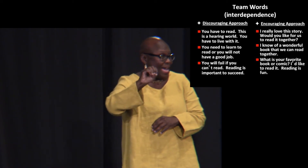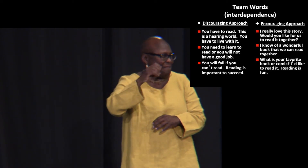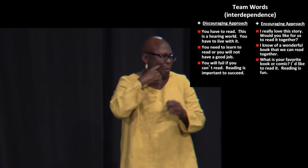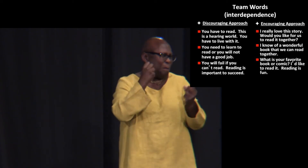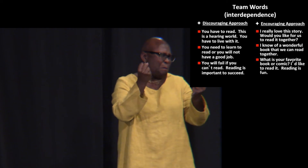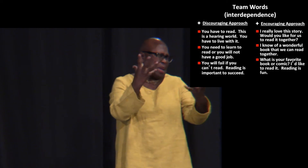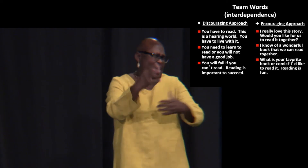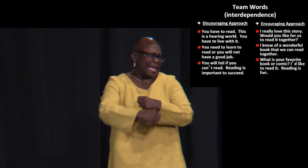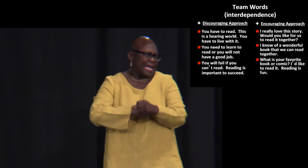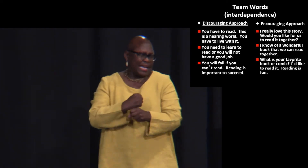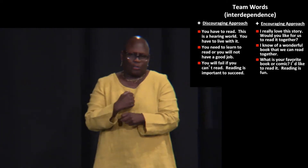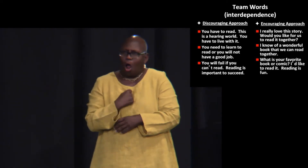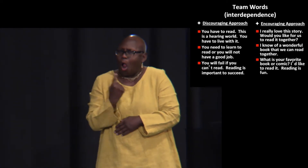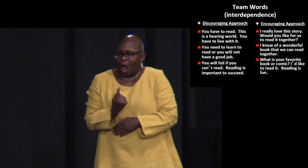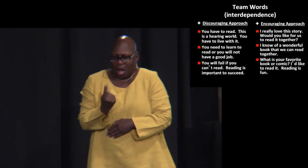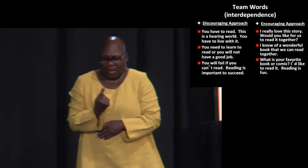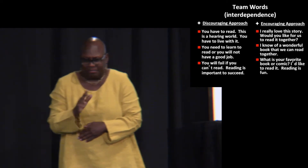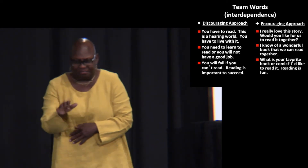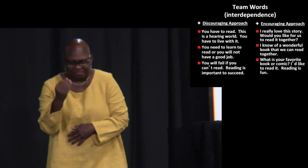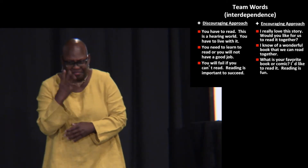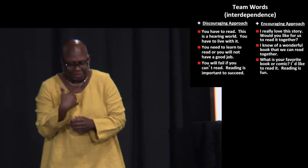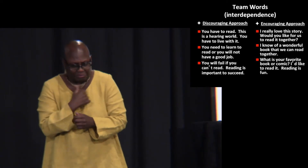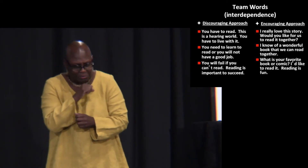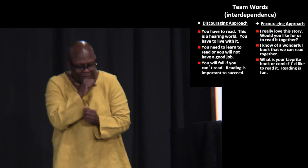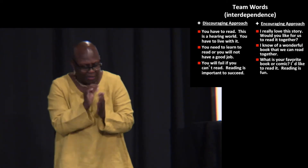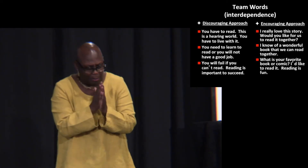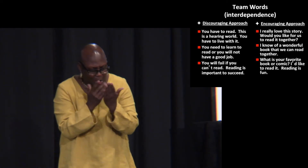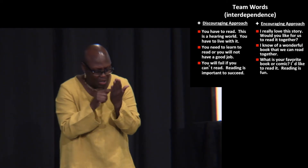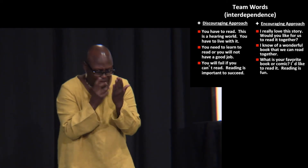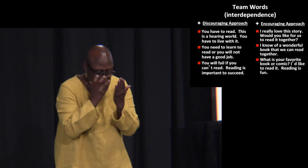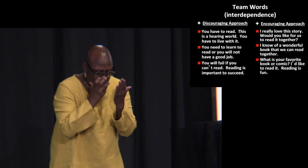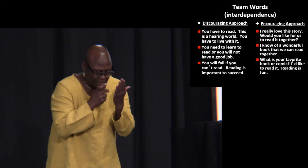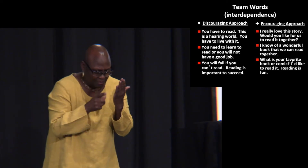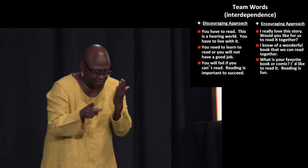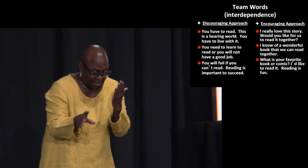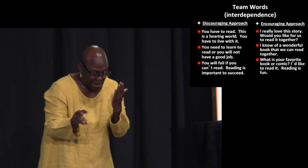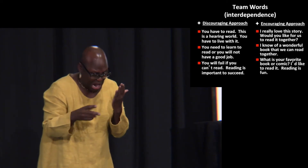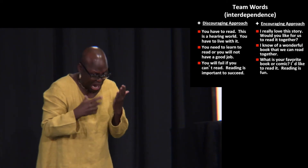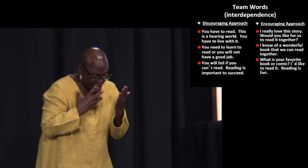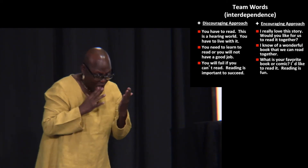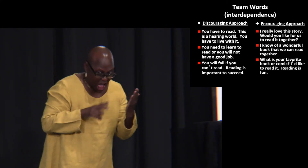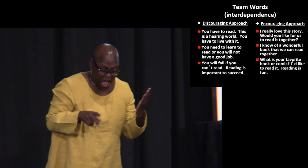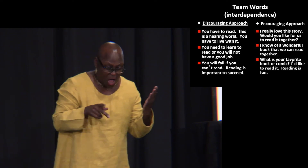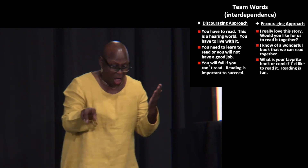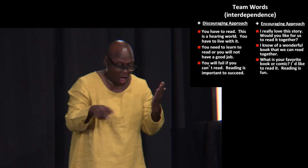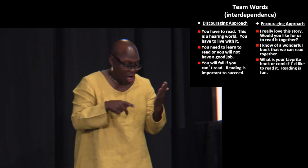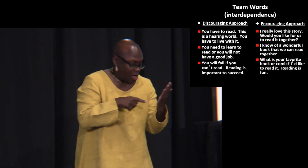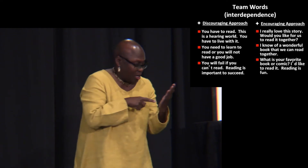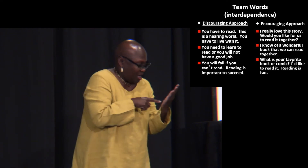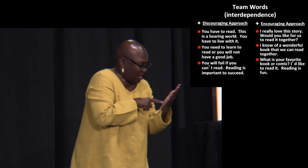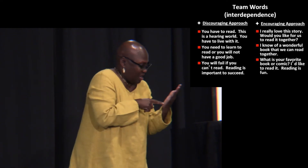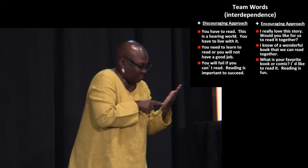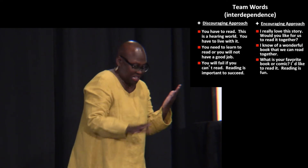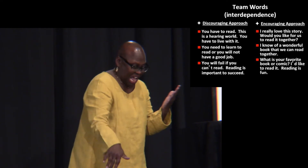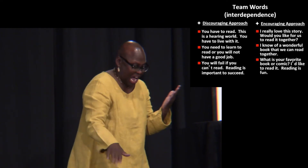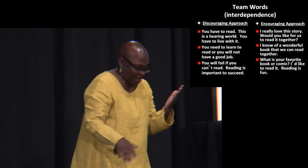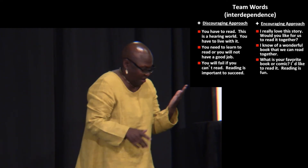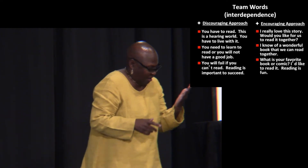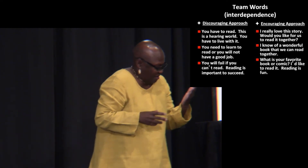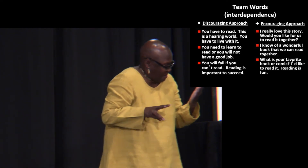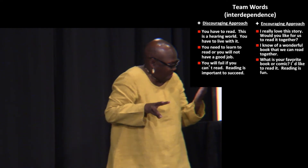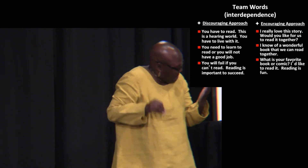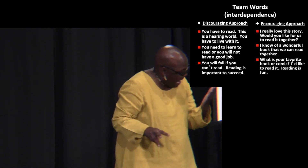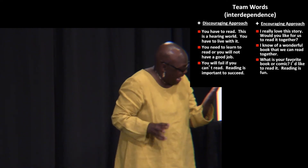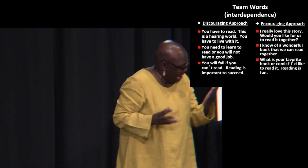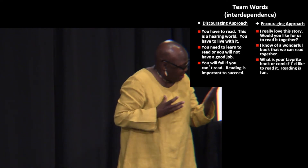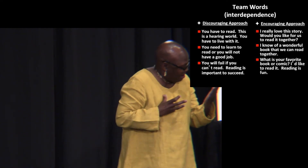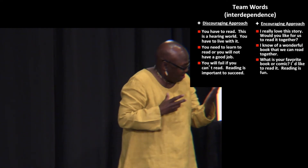free public libraries open to everyone. They're free. I devoured books in that library